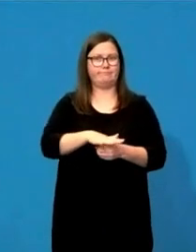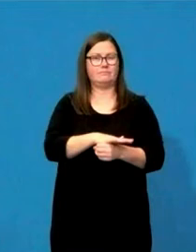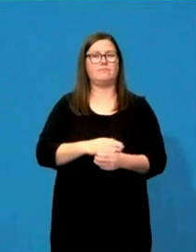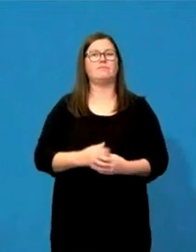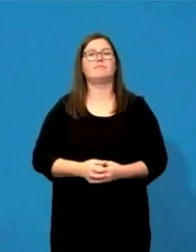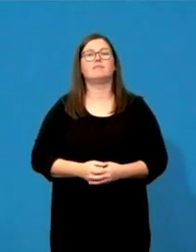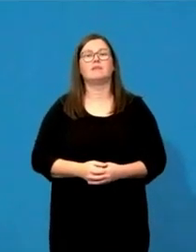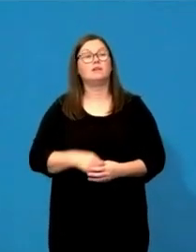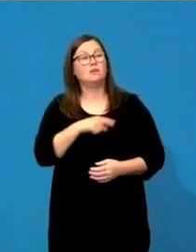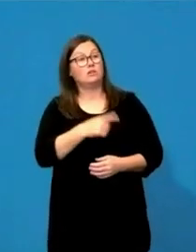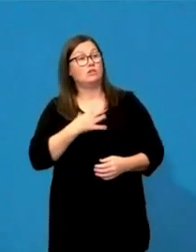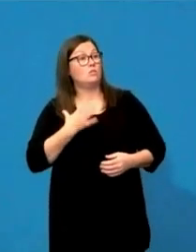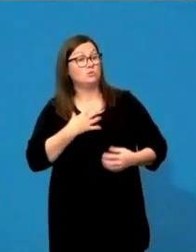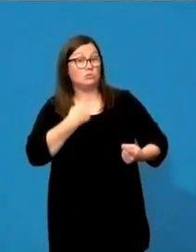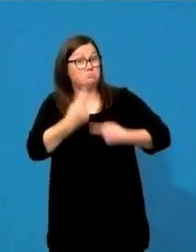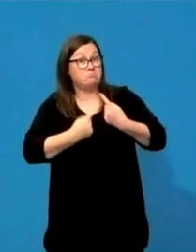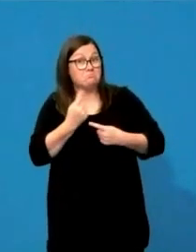the solutions for your community?